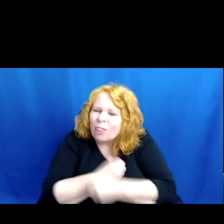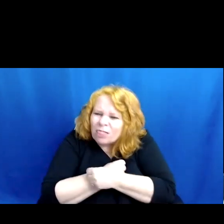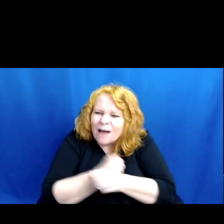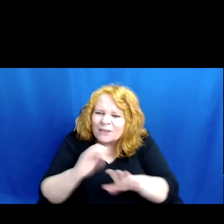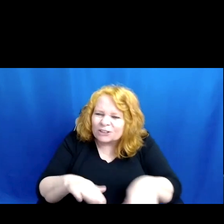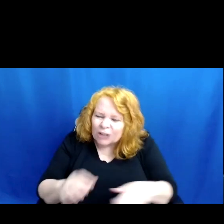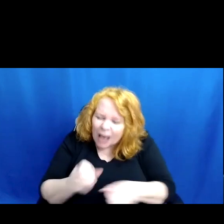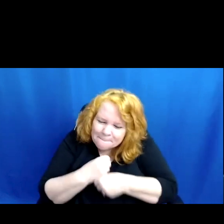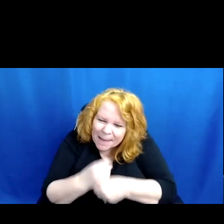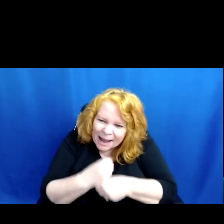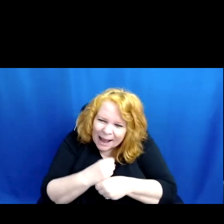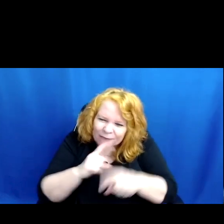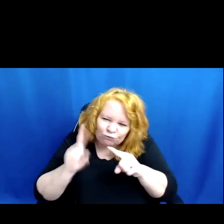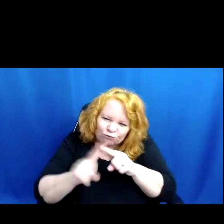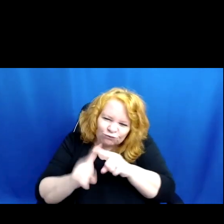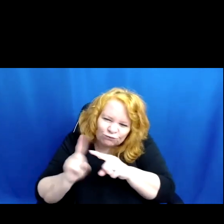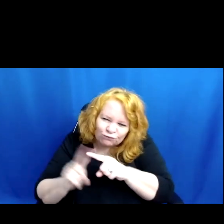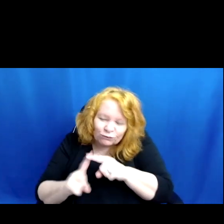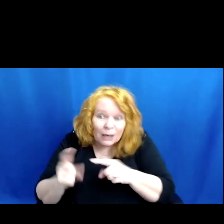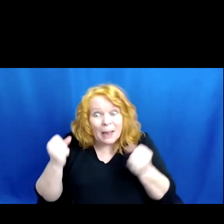I spent many hours making crafts.